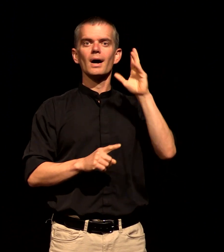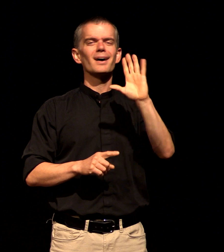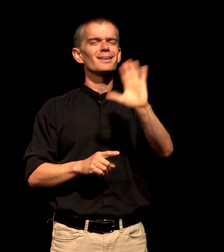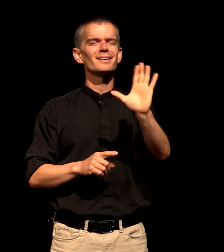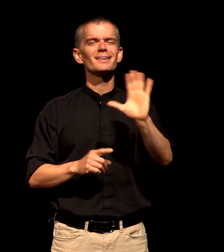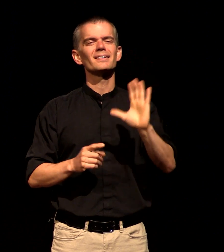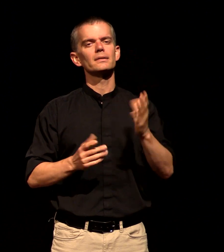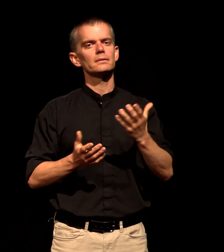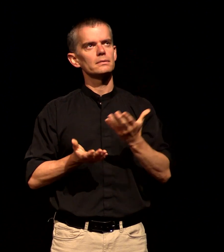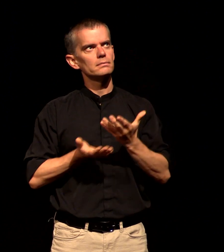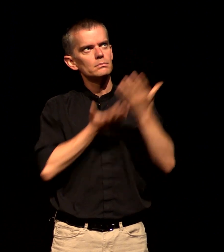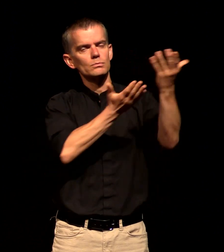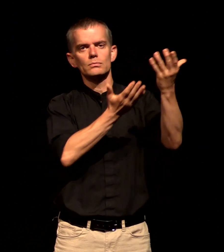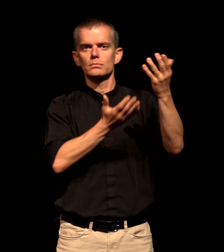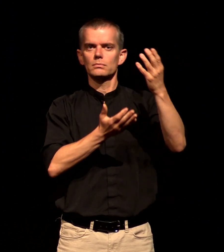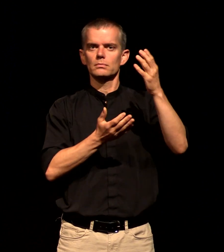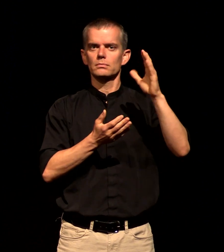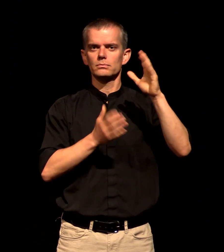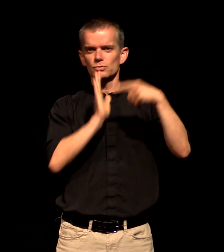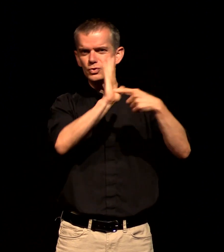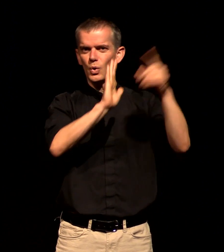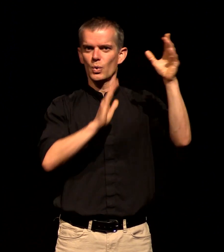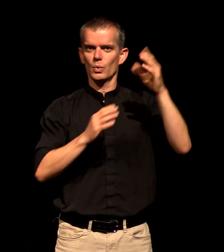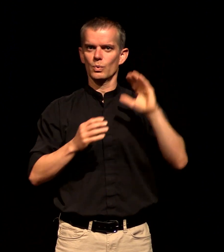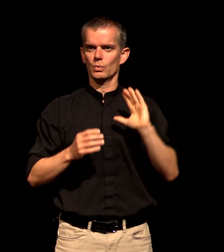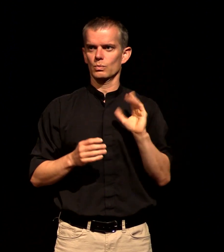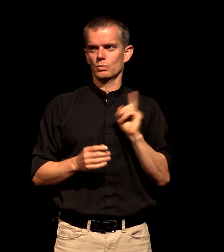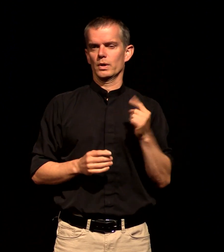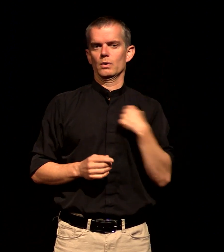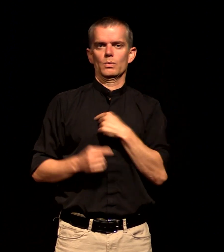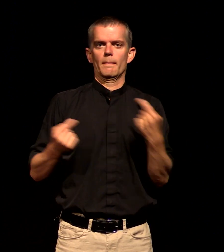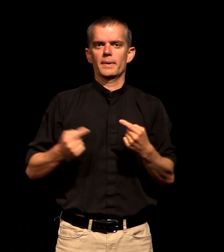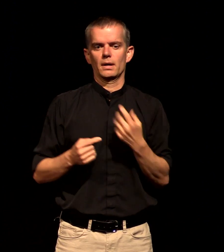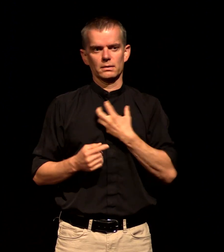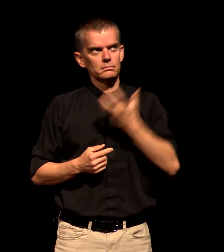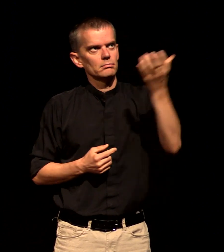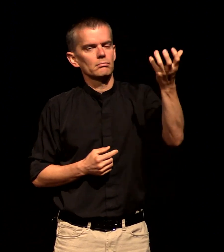our pain. This pathway is not the never ending cul-de-sac of